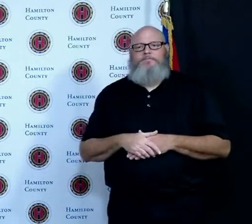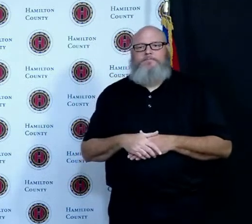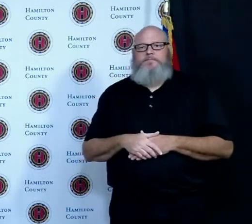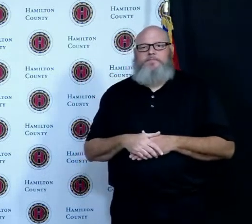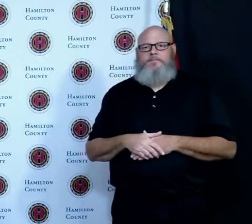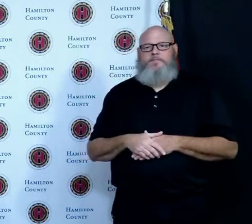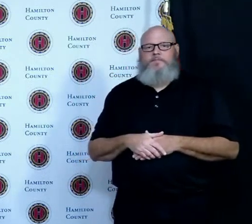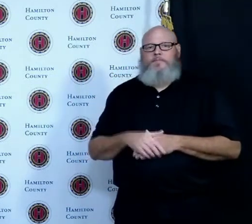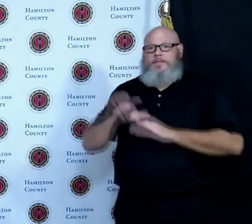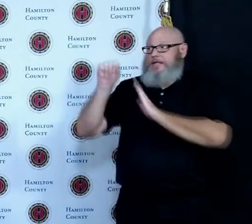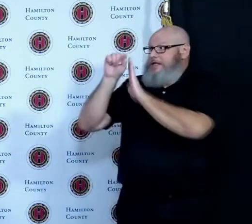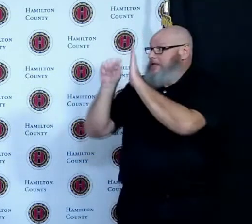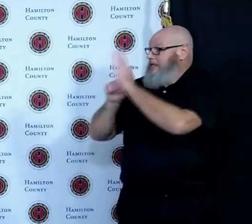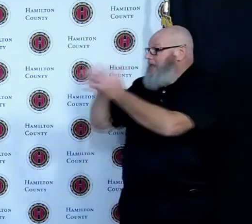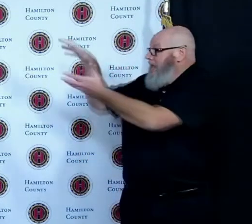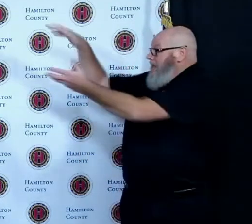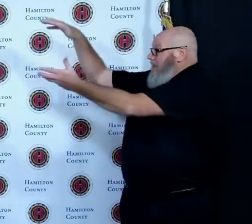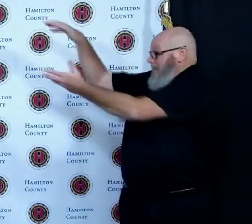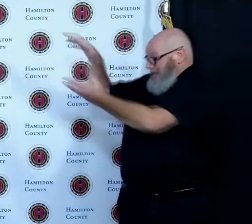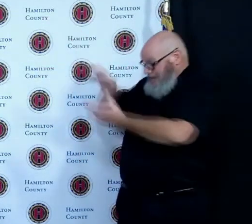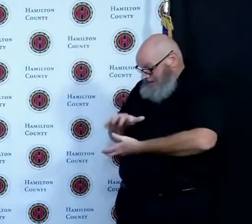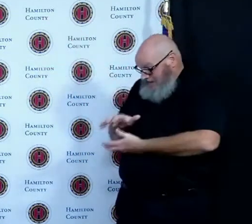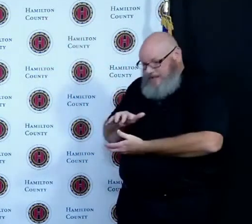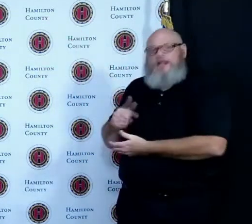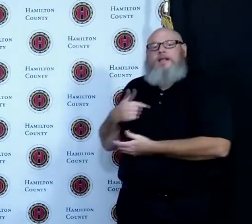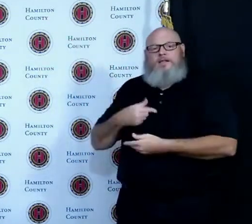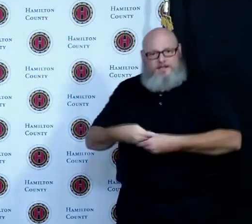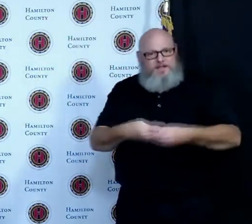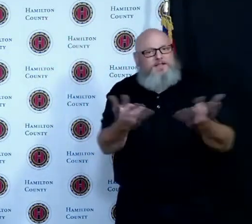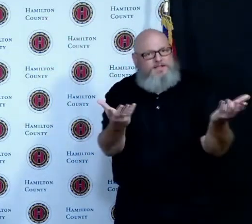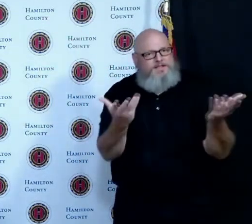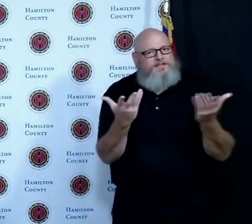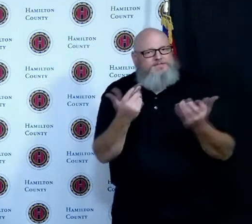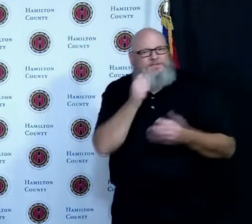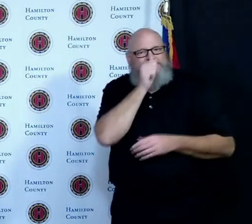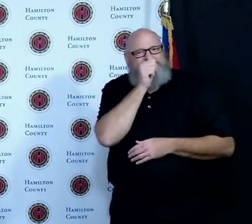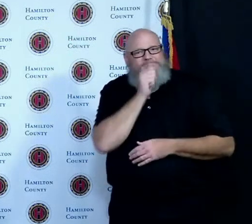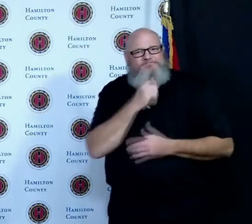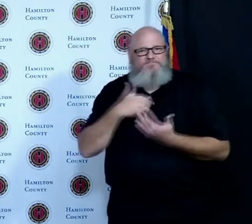arms so that we're making a difference but we can only we can only do that with vaccine received so